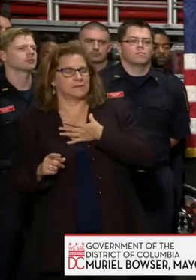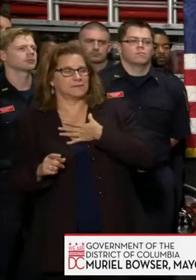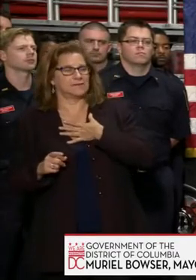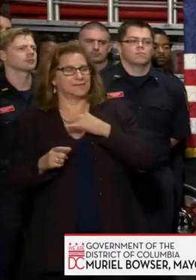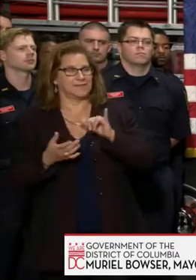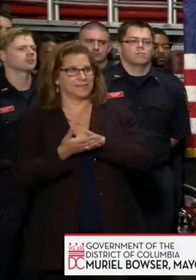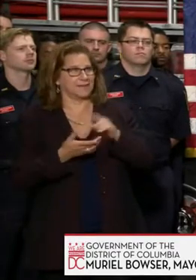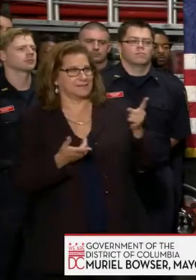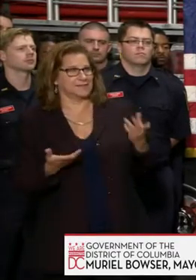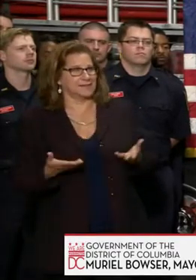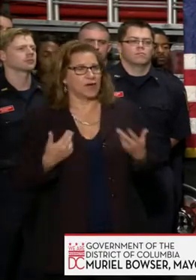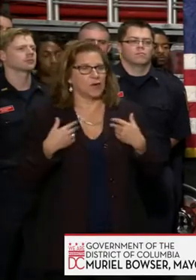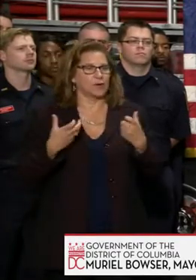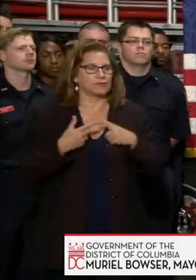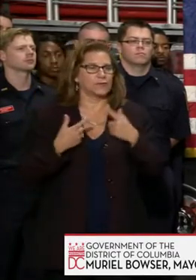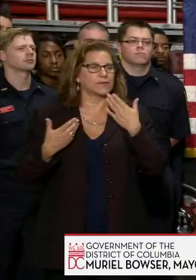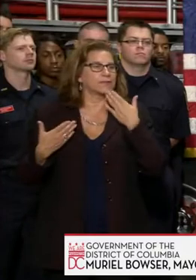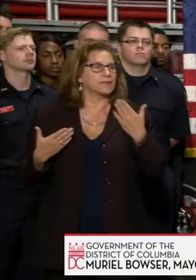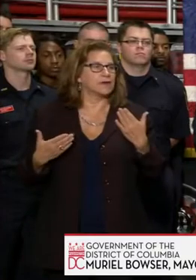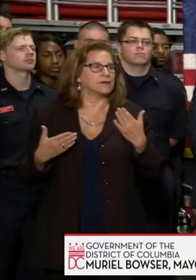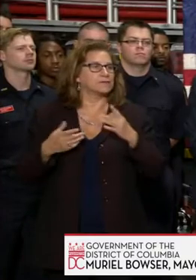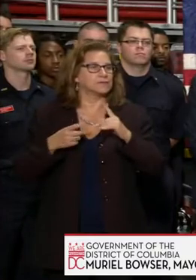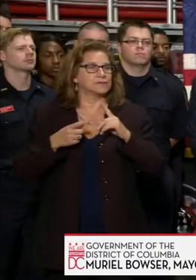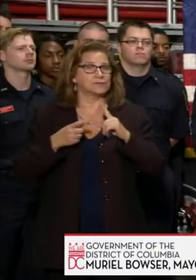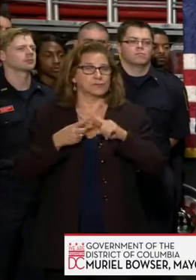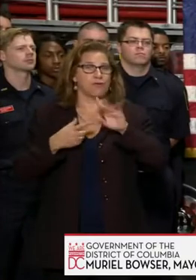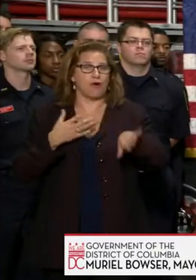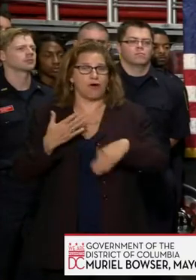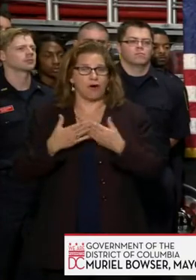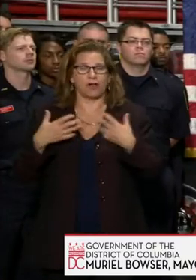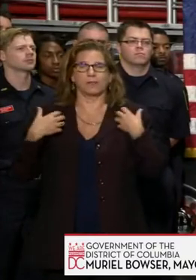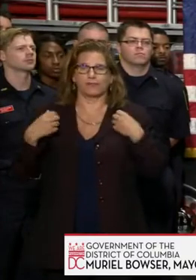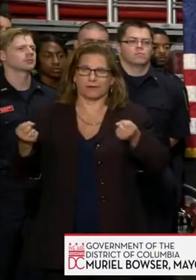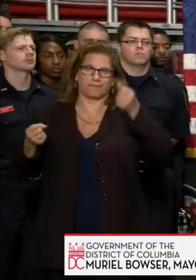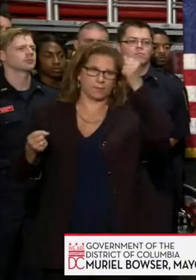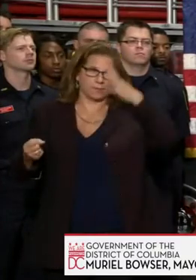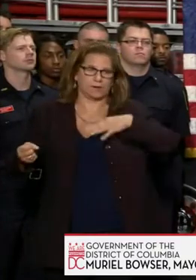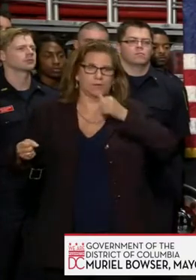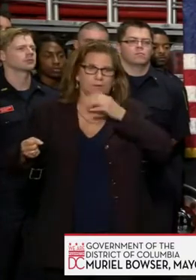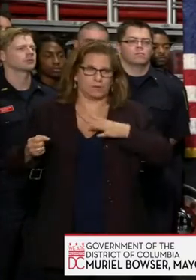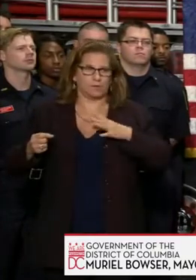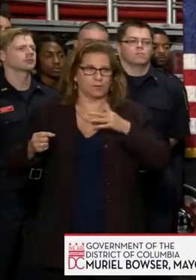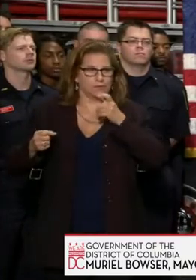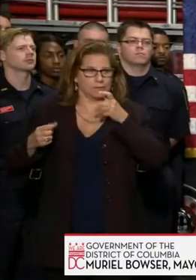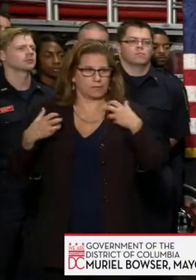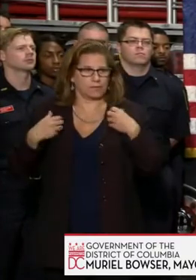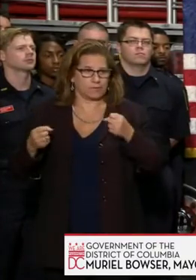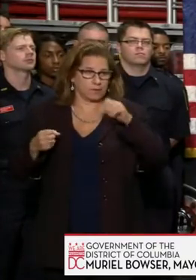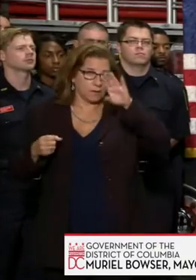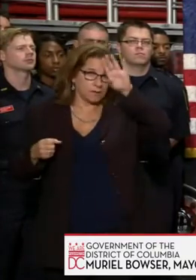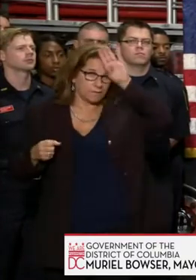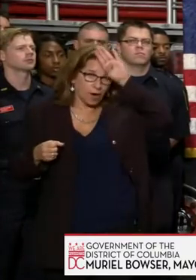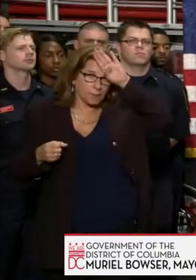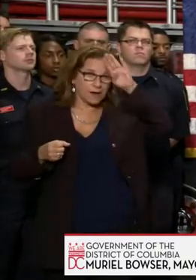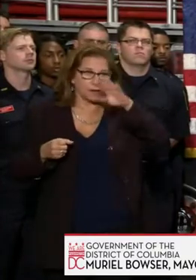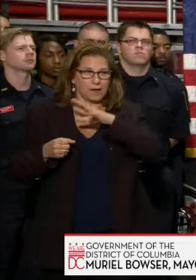AND WOMEN OF D.C. FIRE AND EMS WHO SERVE OUR RESIDENTS AND VISITORS EACH AND EVERY DAY AND THANK YOU FOR YOUR DEDICATION